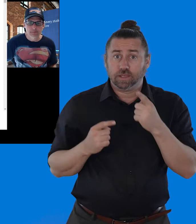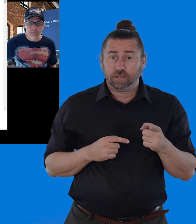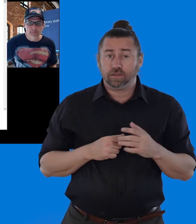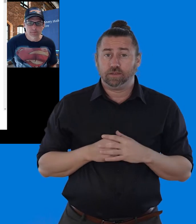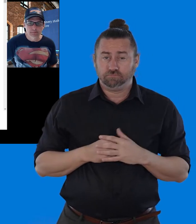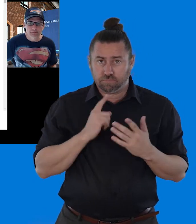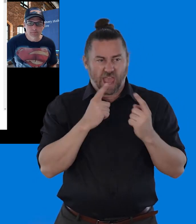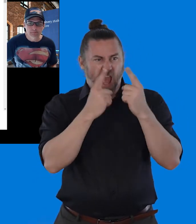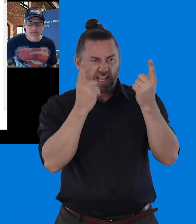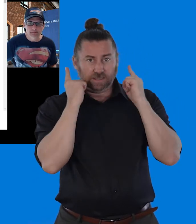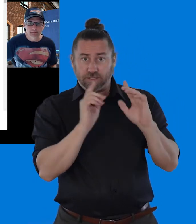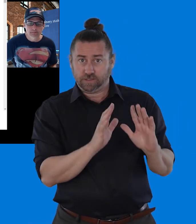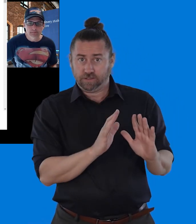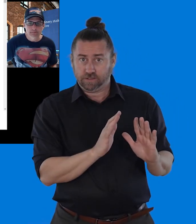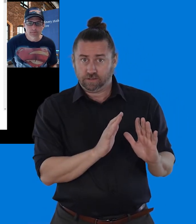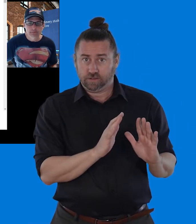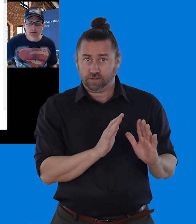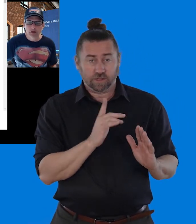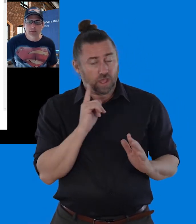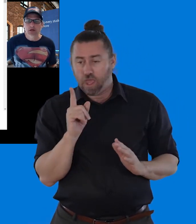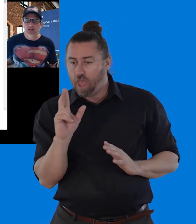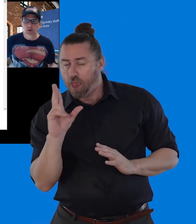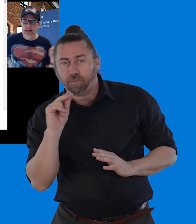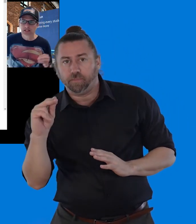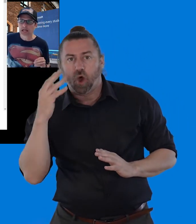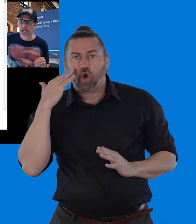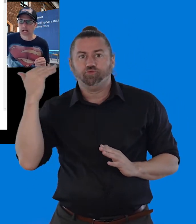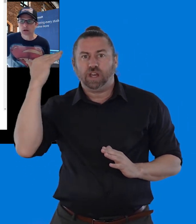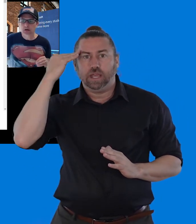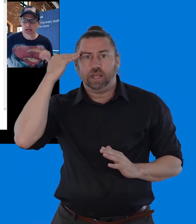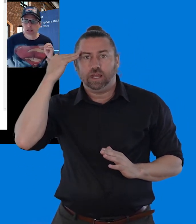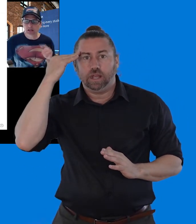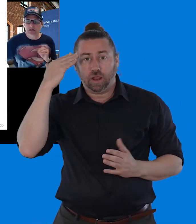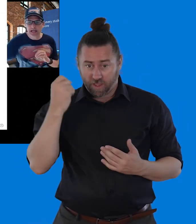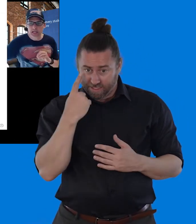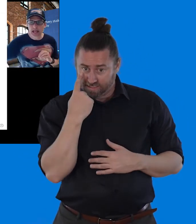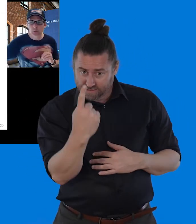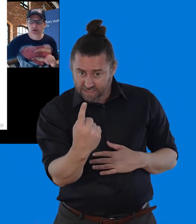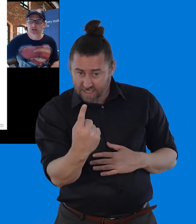(VIDEO PLAYS), Academic... (VIDEO ENDS). Alright. So, I can see it and hear it in the second language,